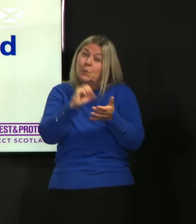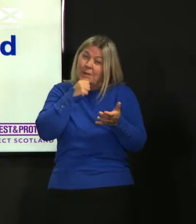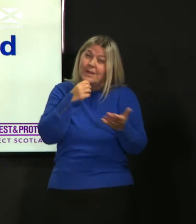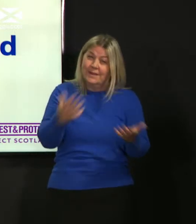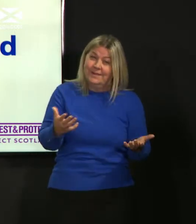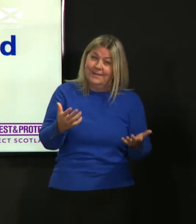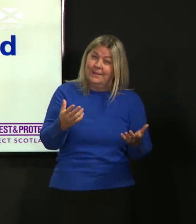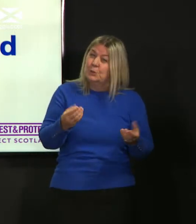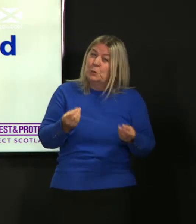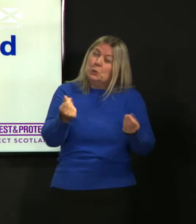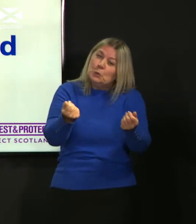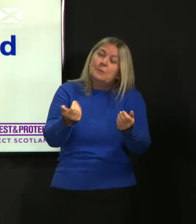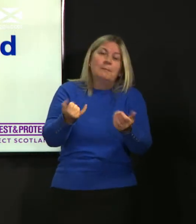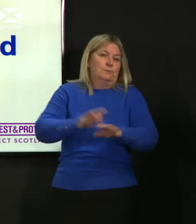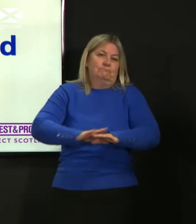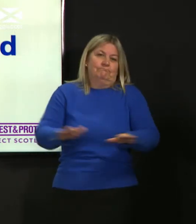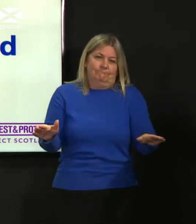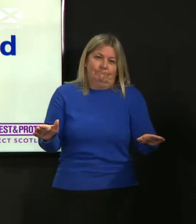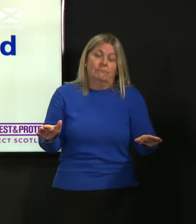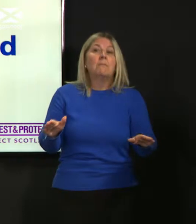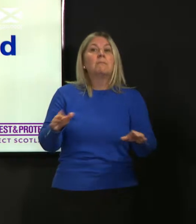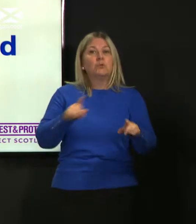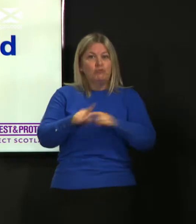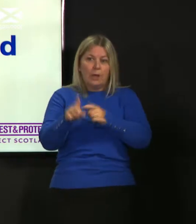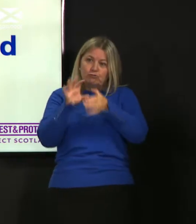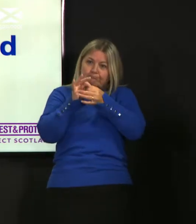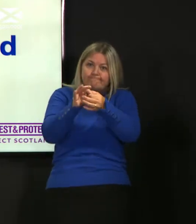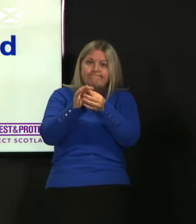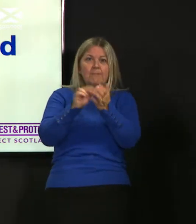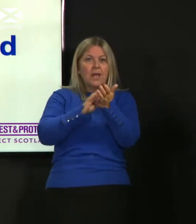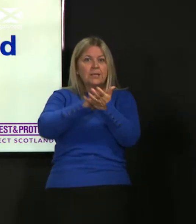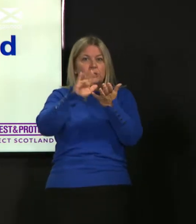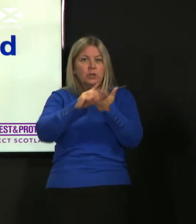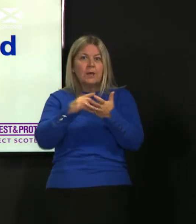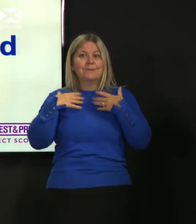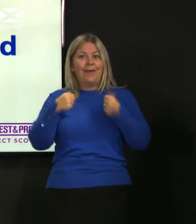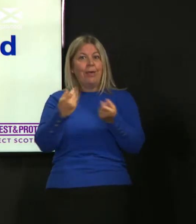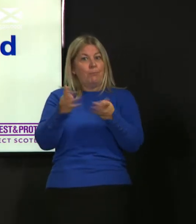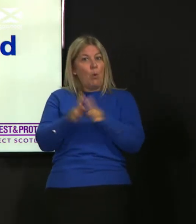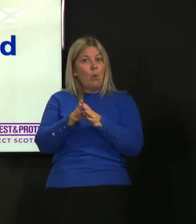single day with each health board to spot these and fix them as quickly as we can.